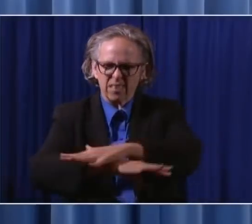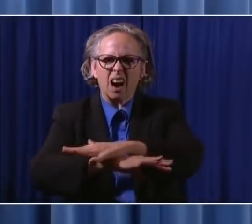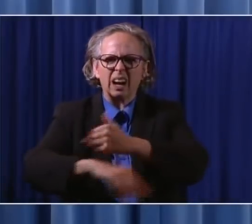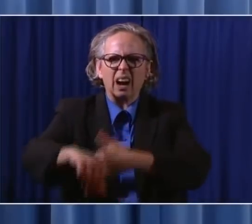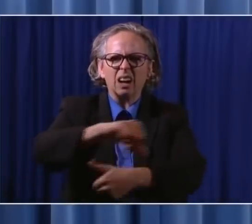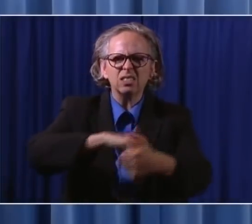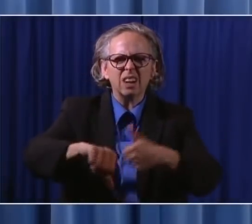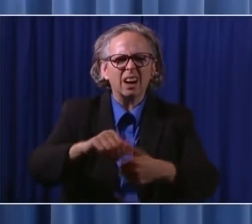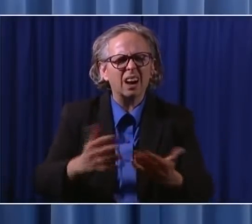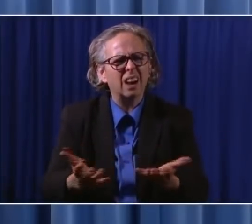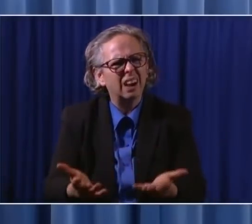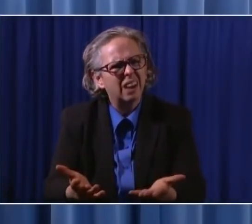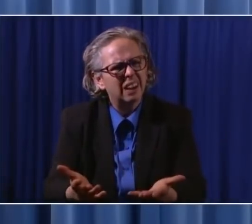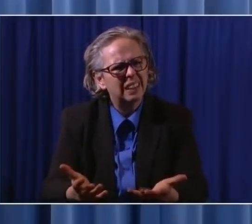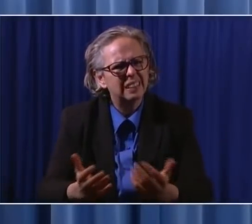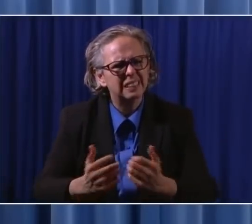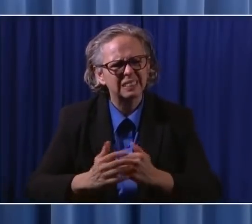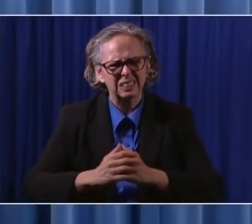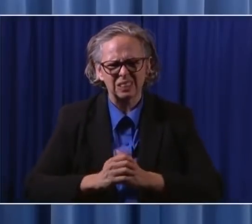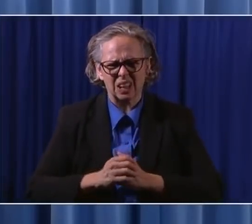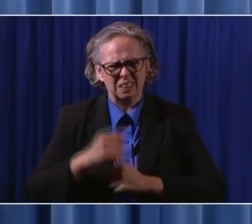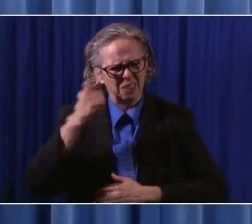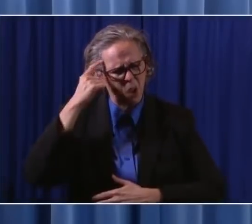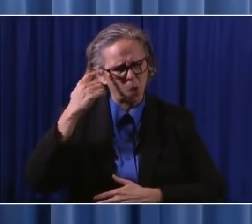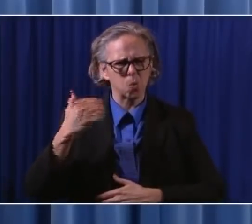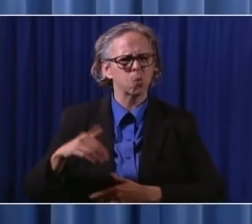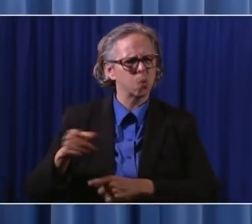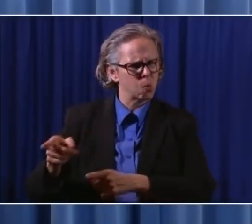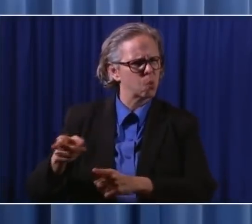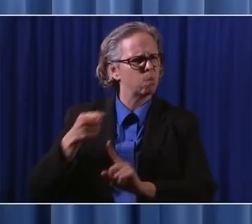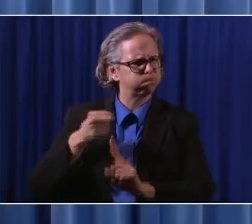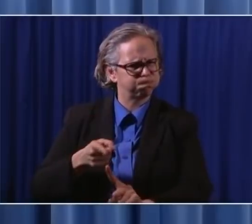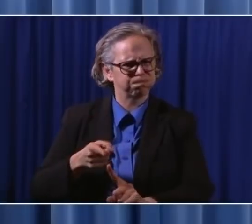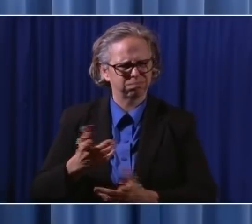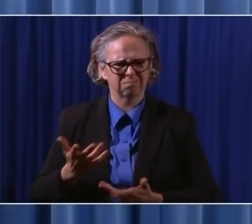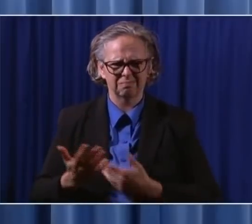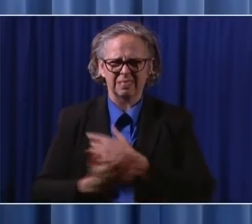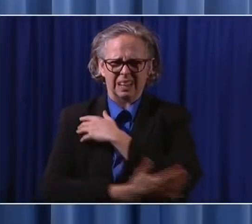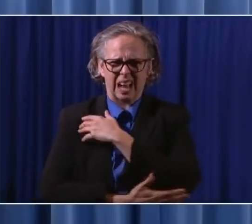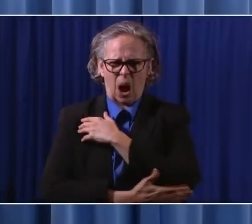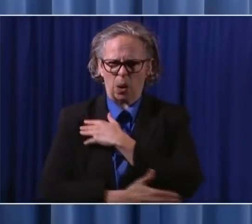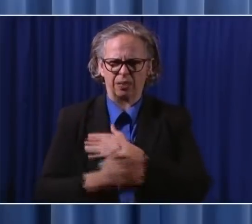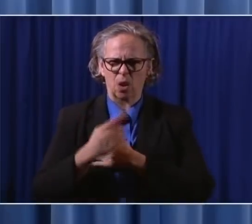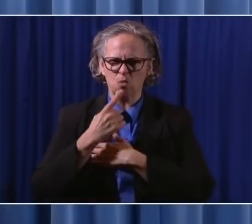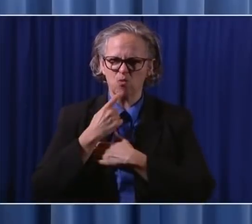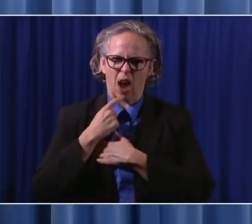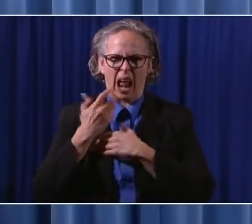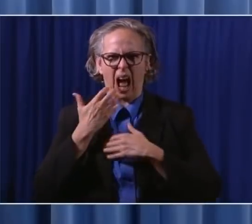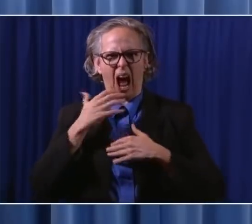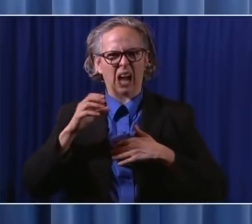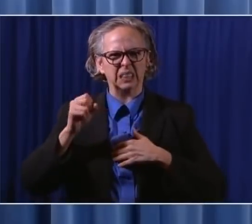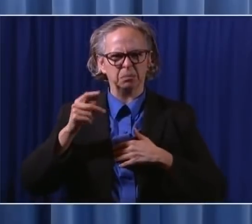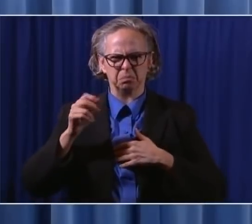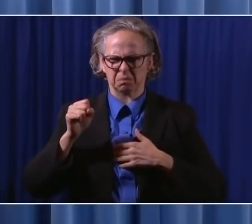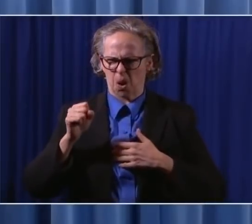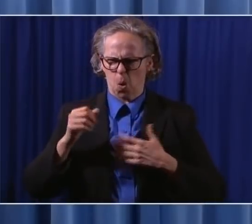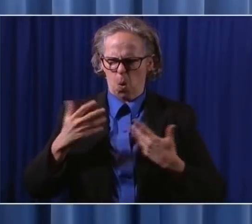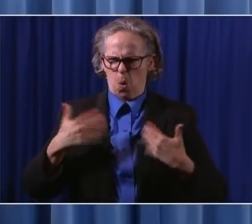THESE TWO ARE TIED VERY, VERY CLOSELY TOGETHER. WE THOUGHT THIS WAS A SURGICAL, PRECISE